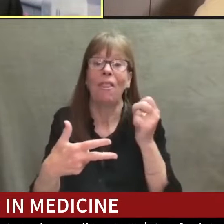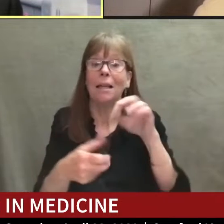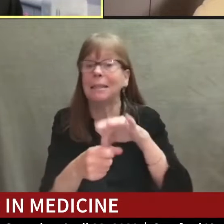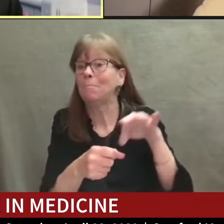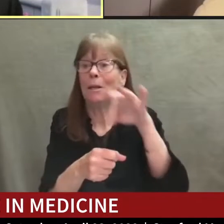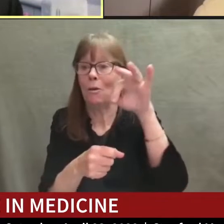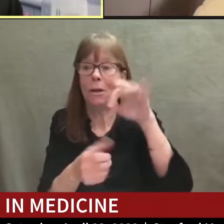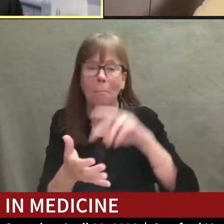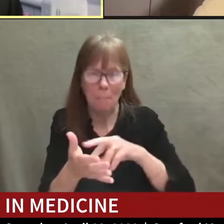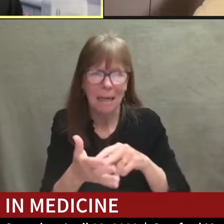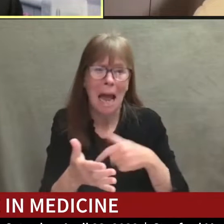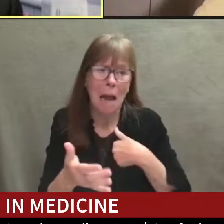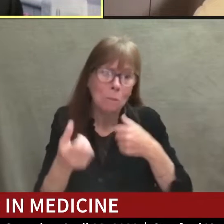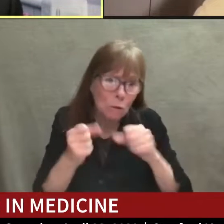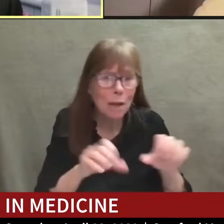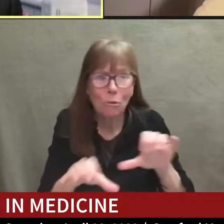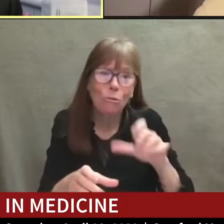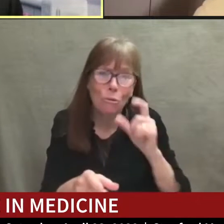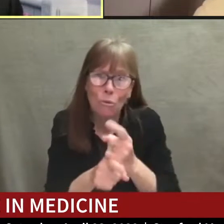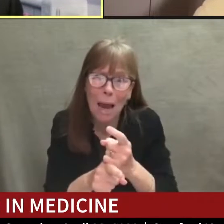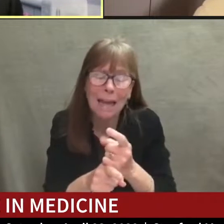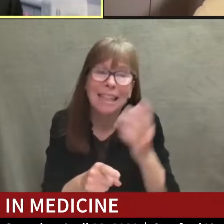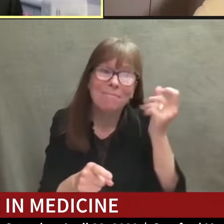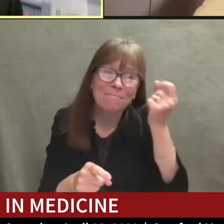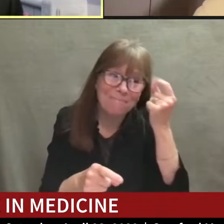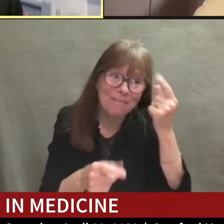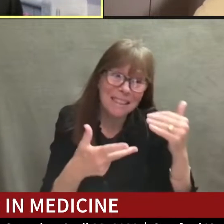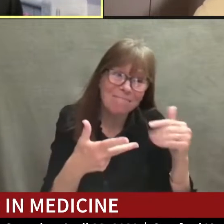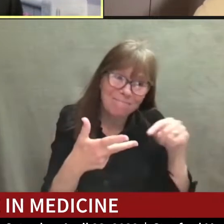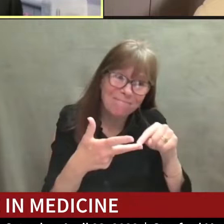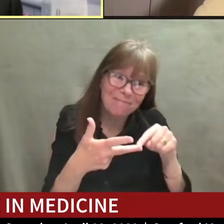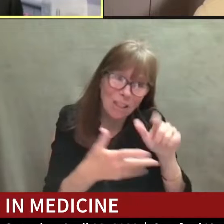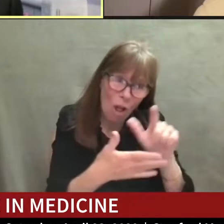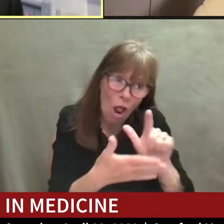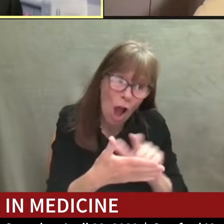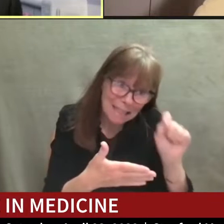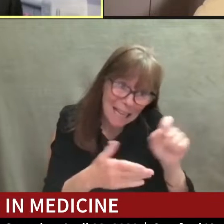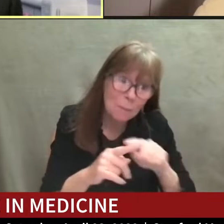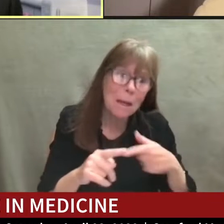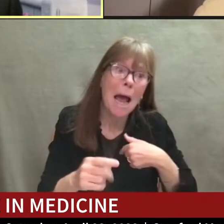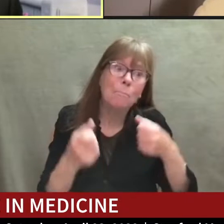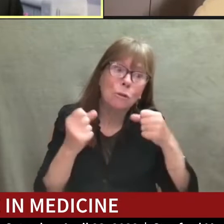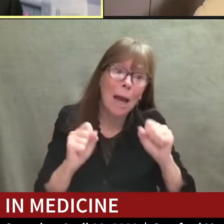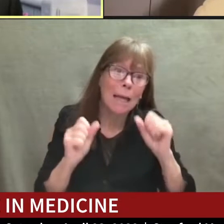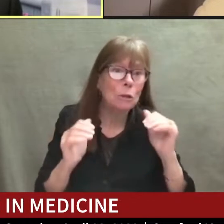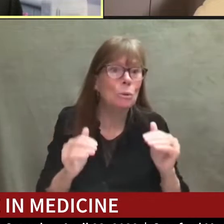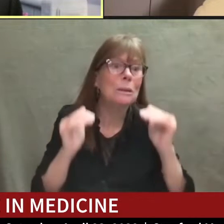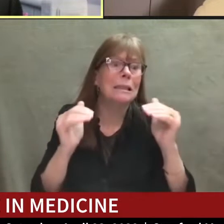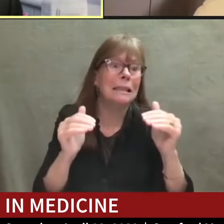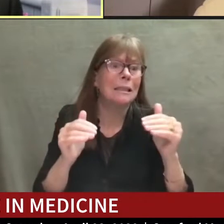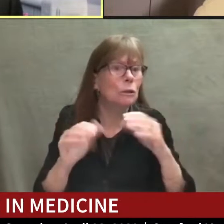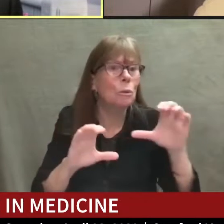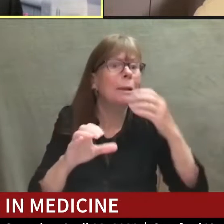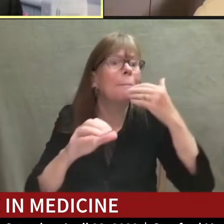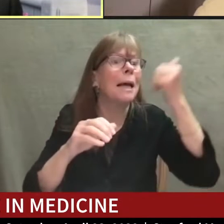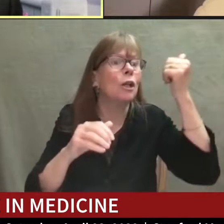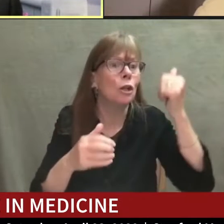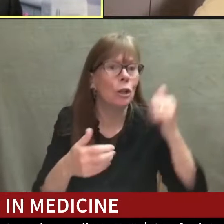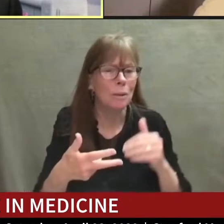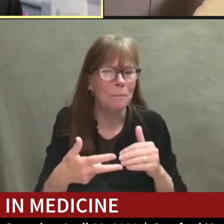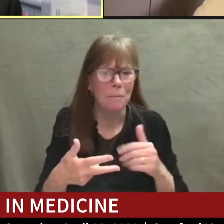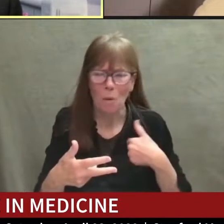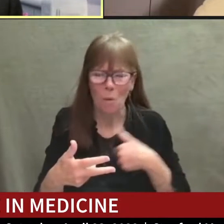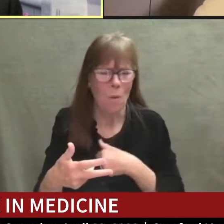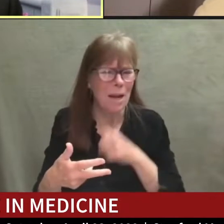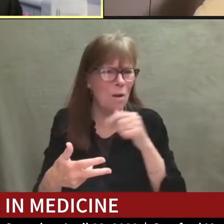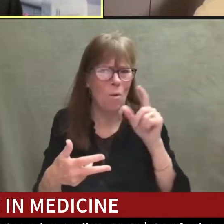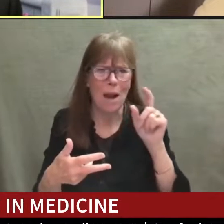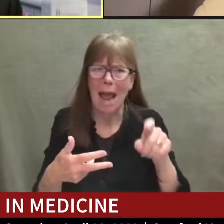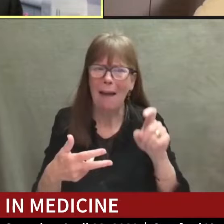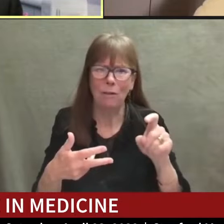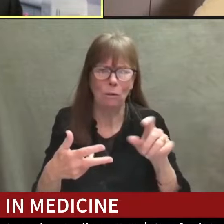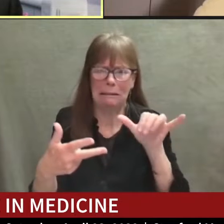It’s the law as the floor. And so, you know, we can go above and beyond. But then